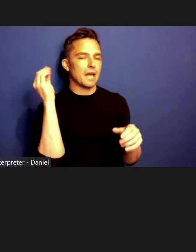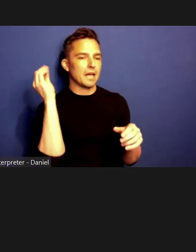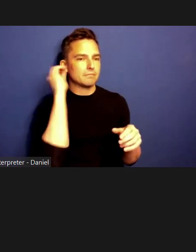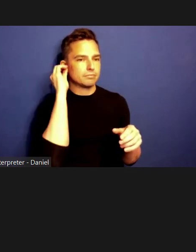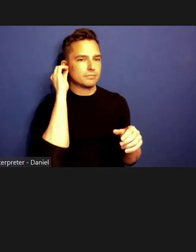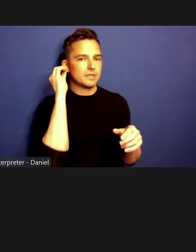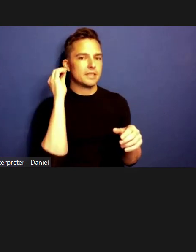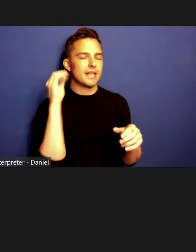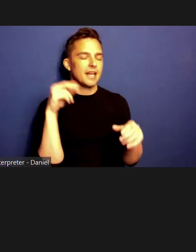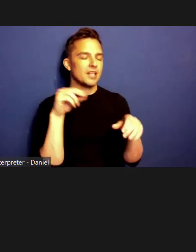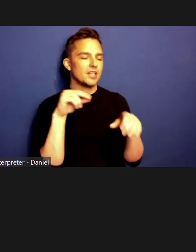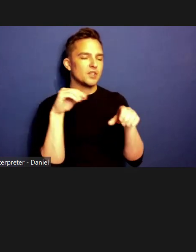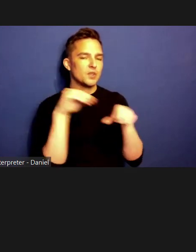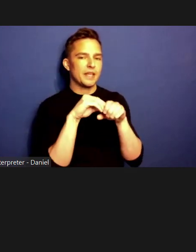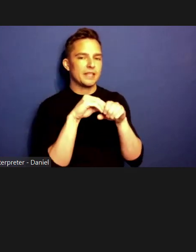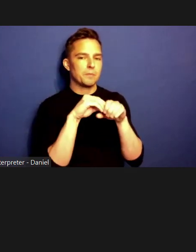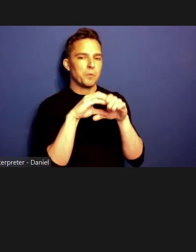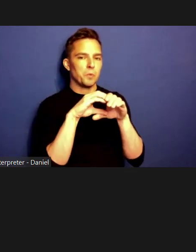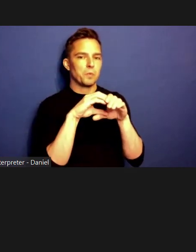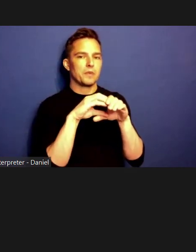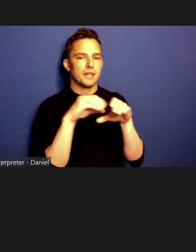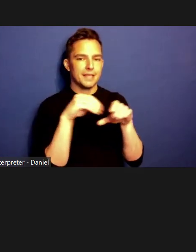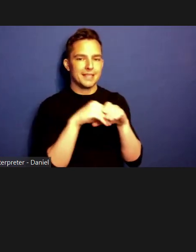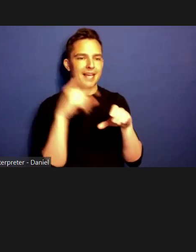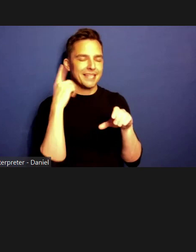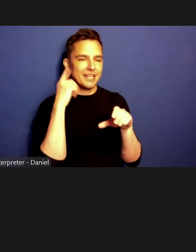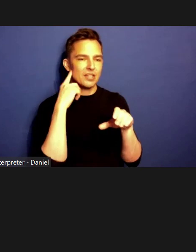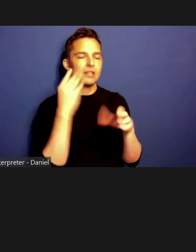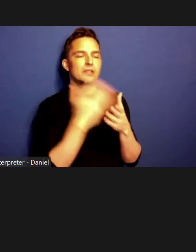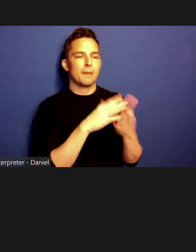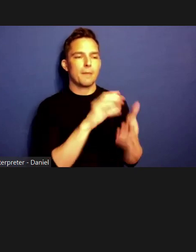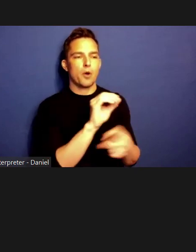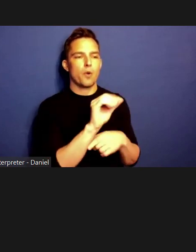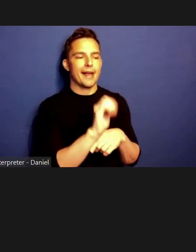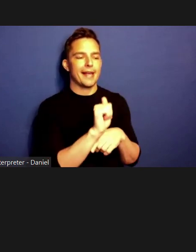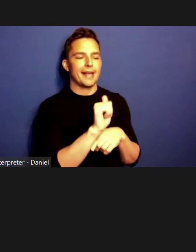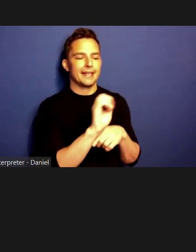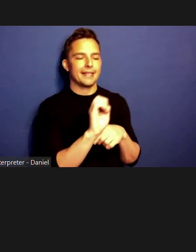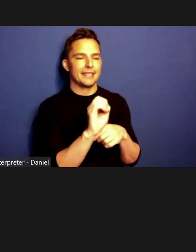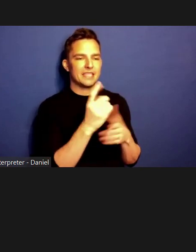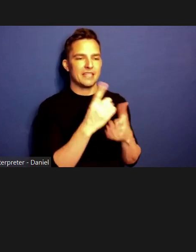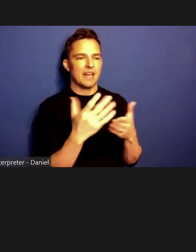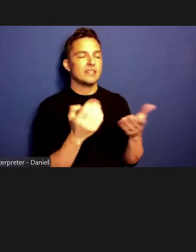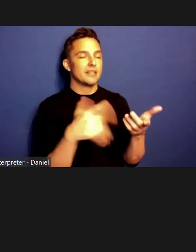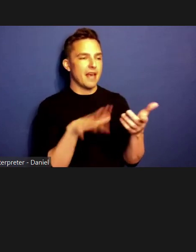your ear, there are some OAE devices that do just that.